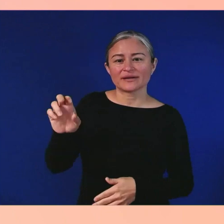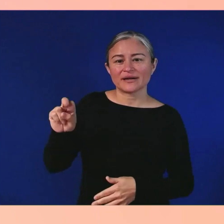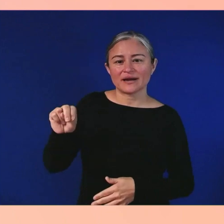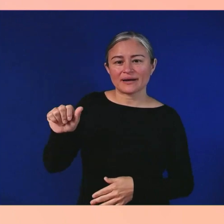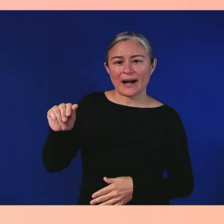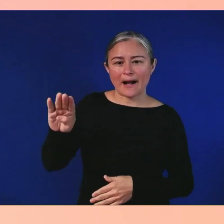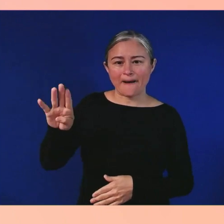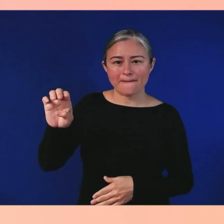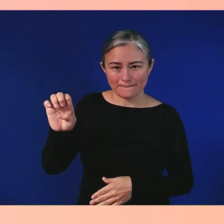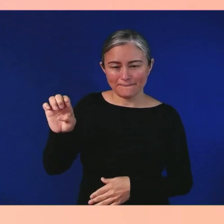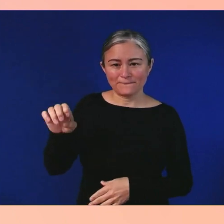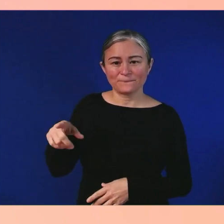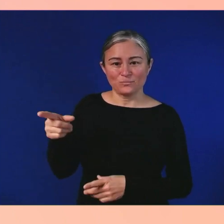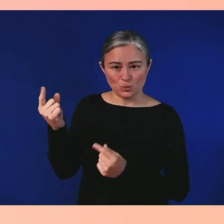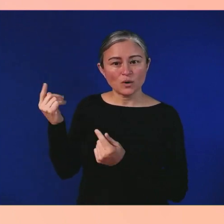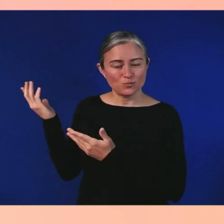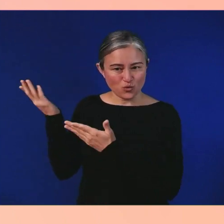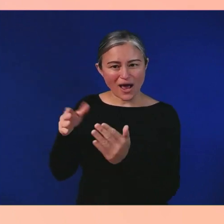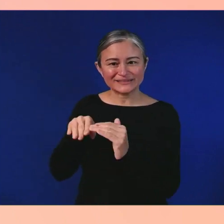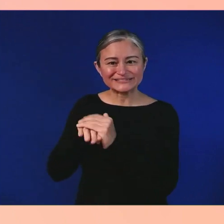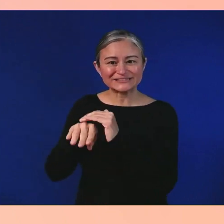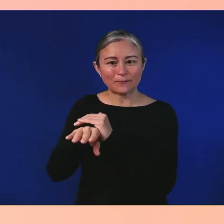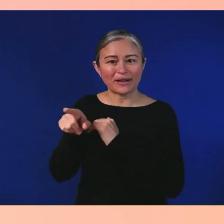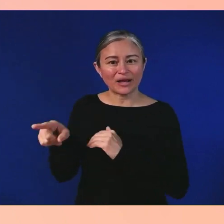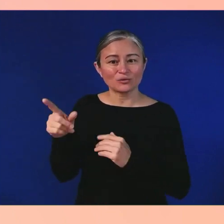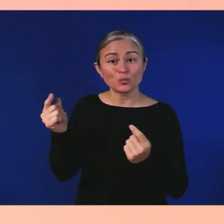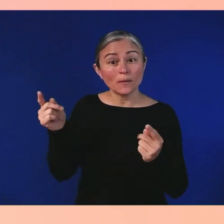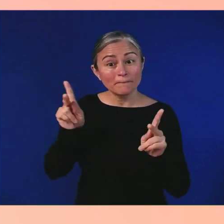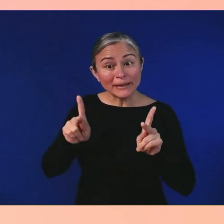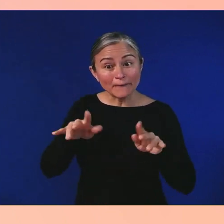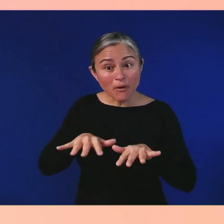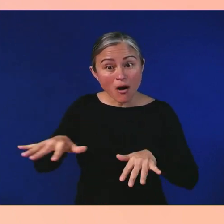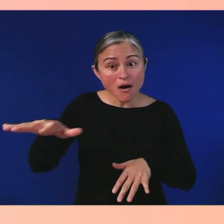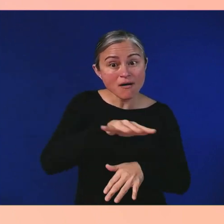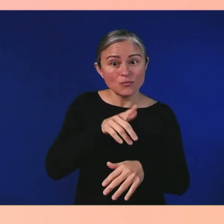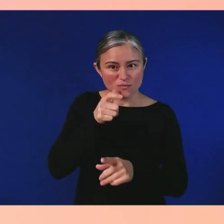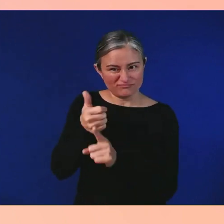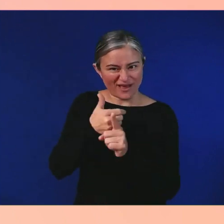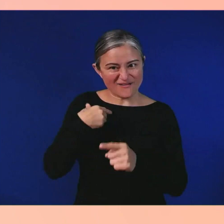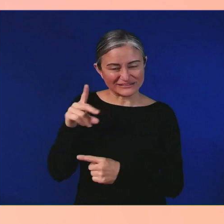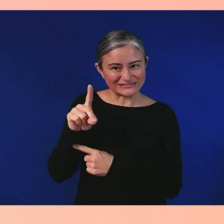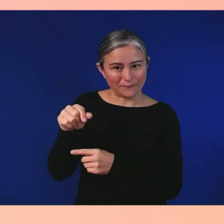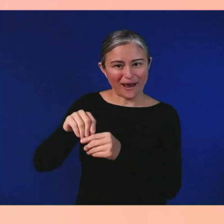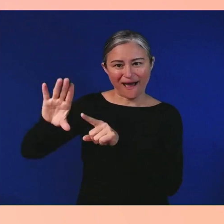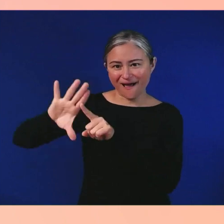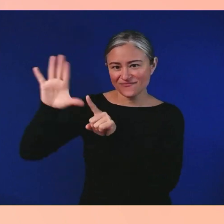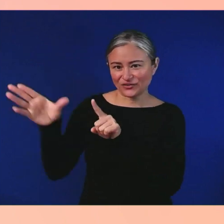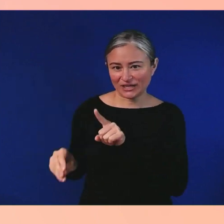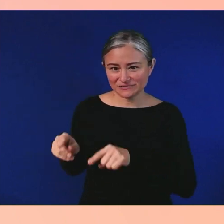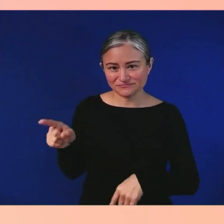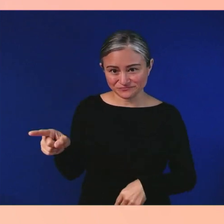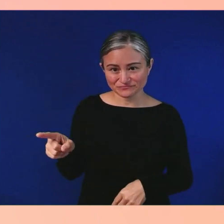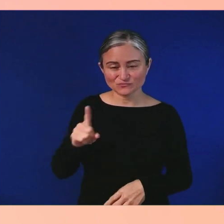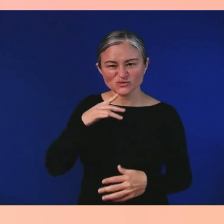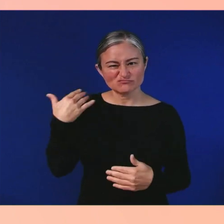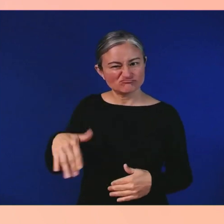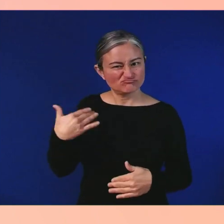driving real change across the continent, and we are incredibly fortunate to have Irene here with us at the Ability Summit.